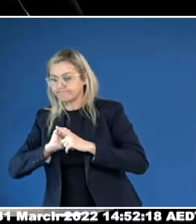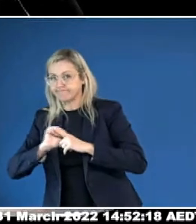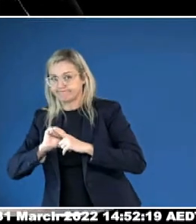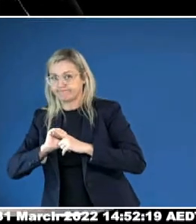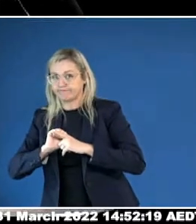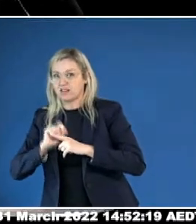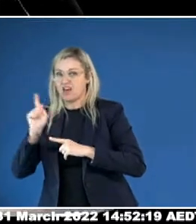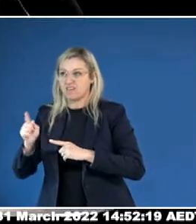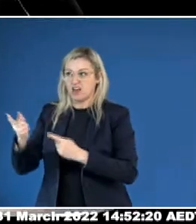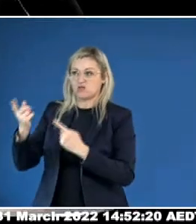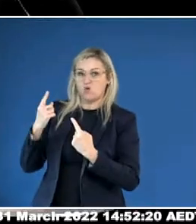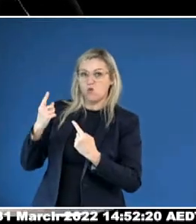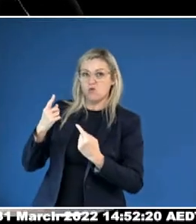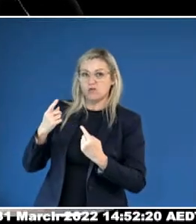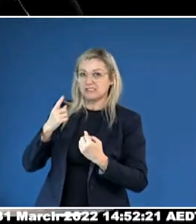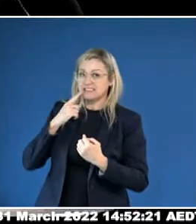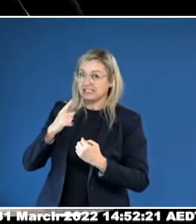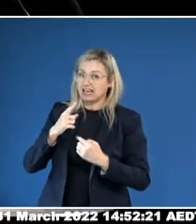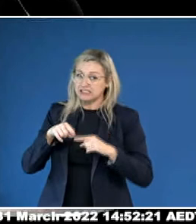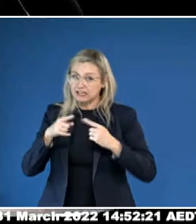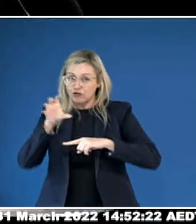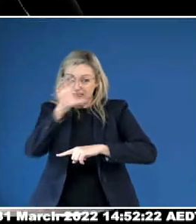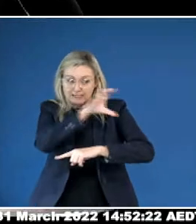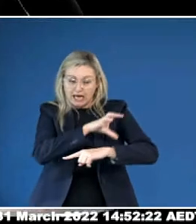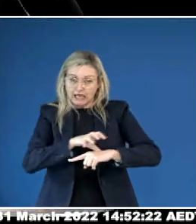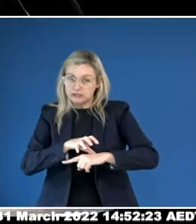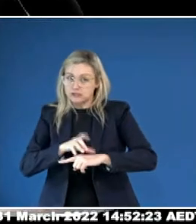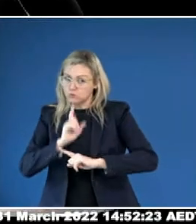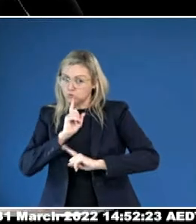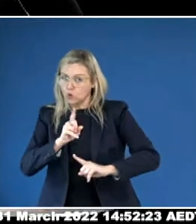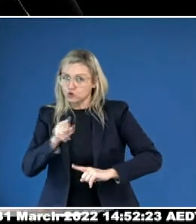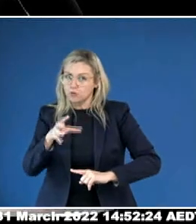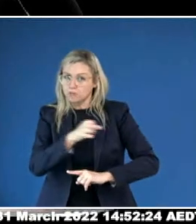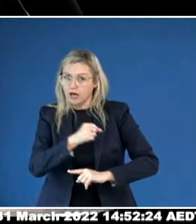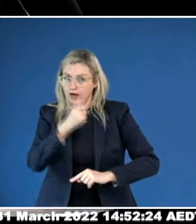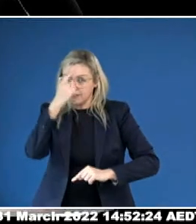authoritative guidance to states, parties on what needs to happen and what we need to - so